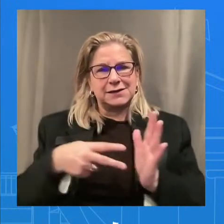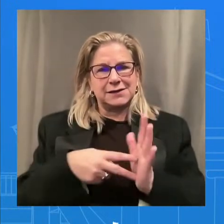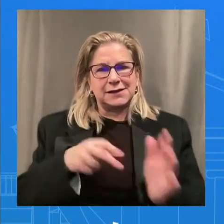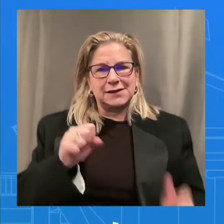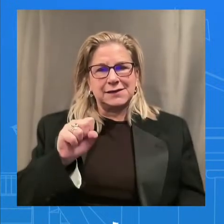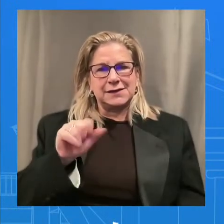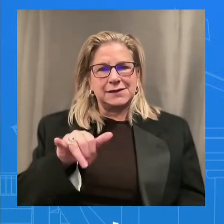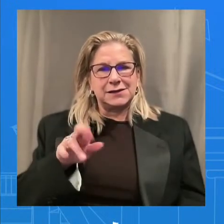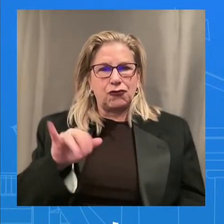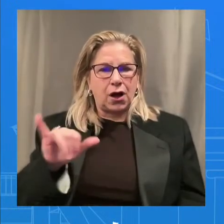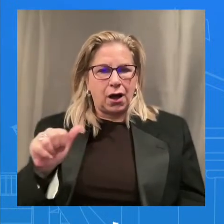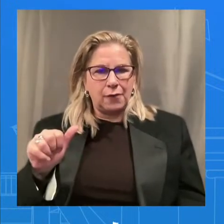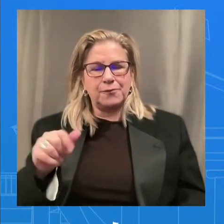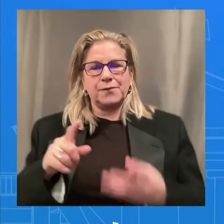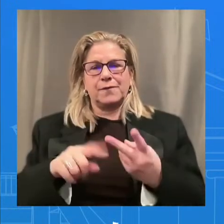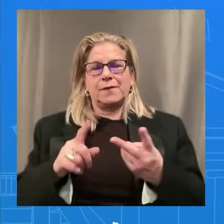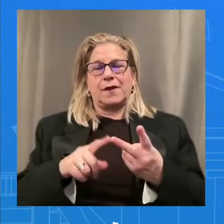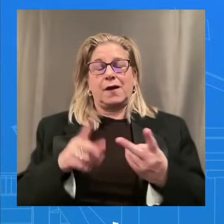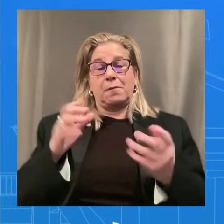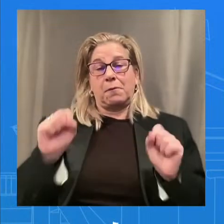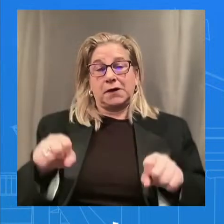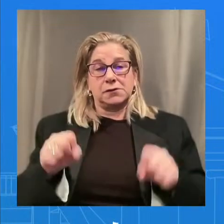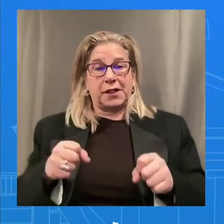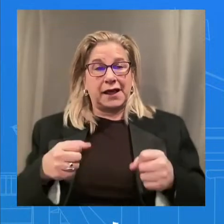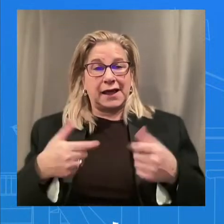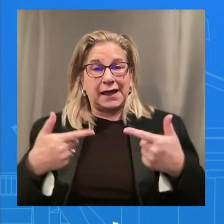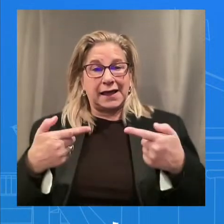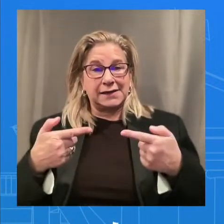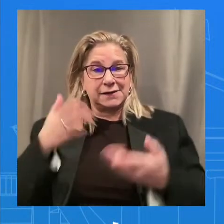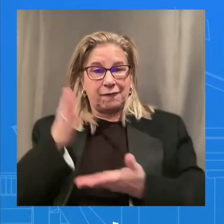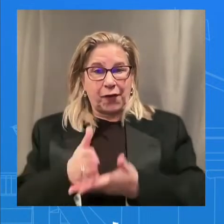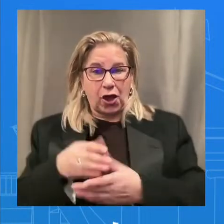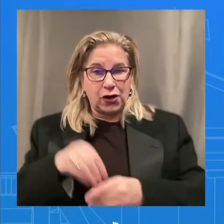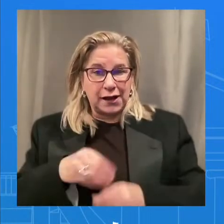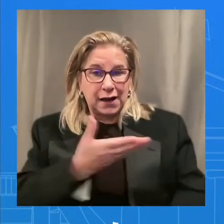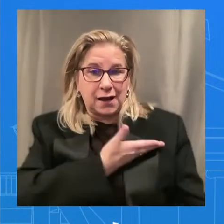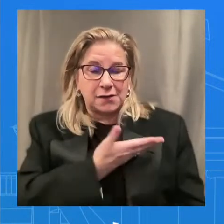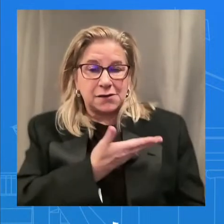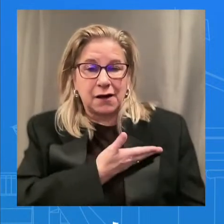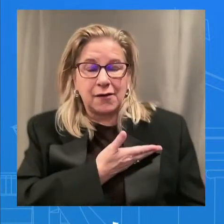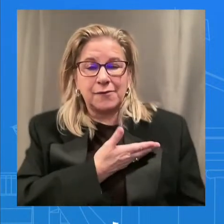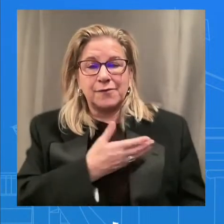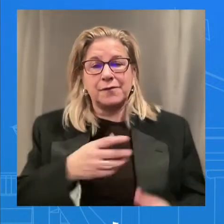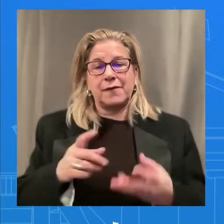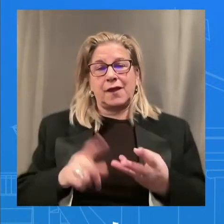and just got off the phone with the amir of Qatar. He’ll be speaking soon, also, with President Sisi of Egypt.